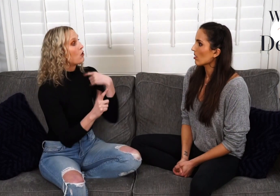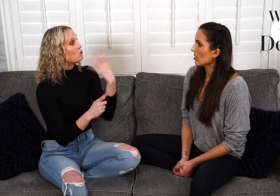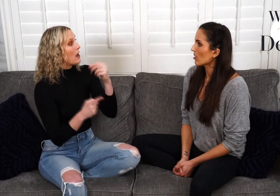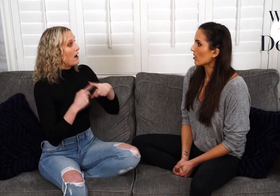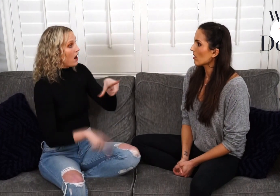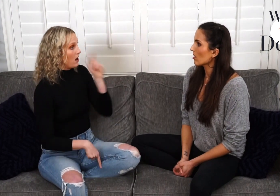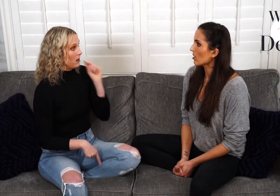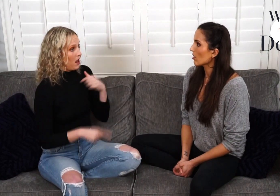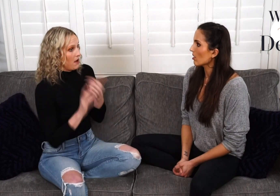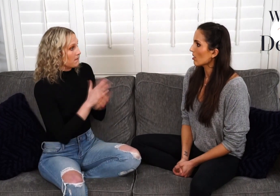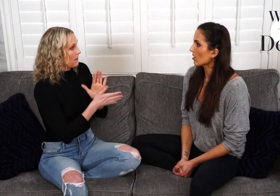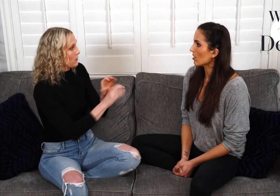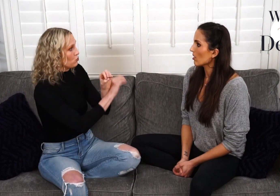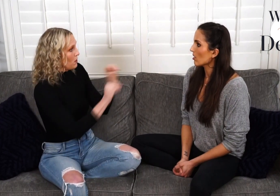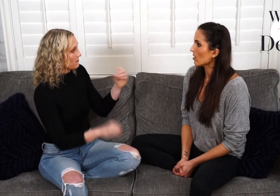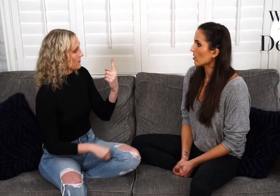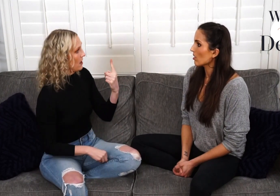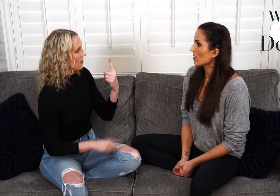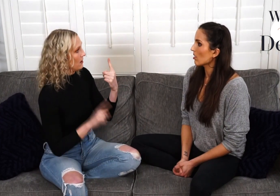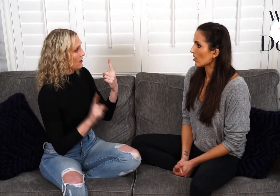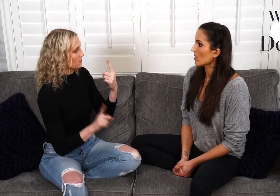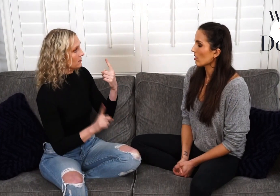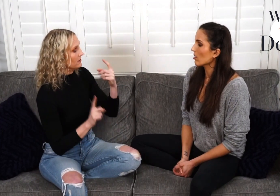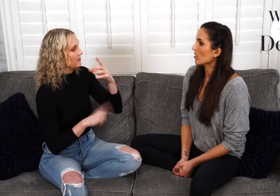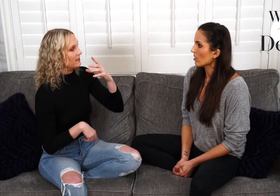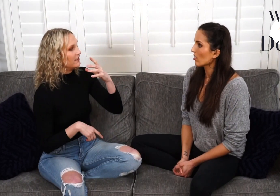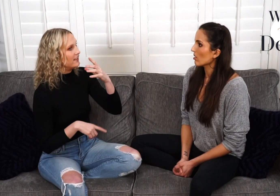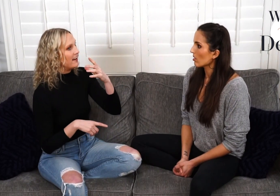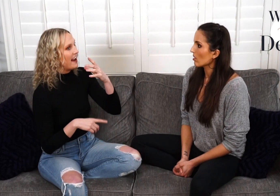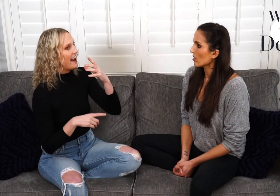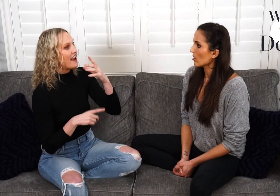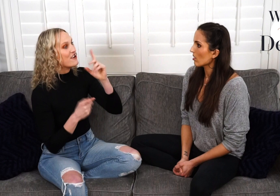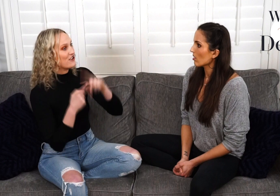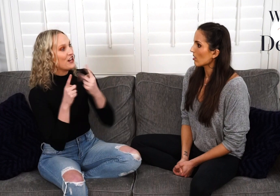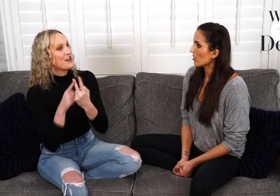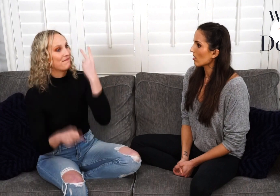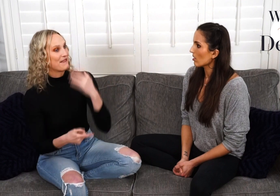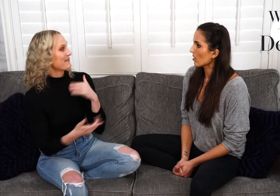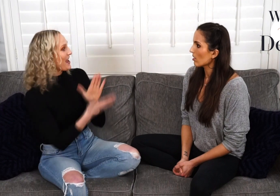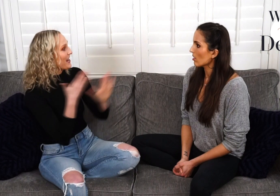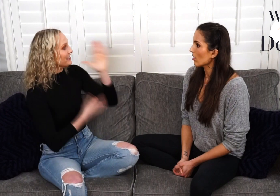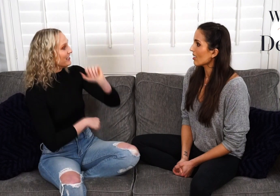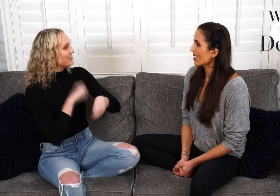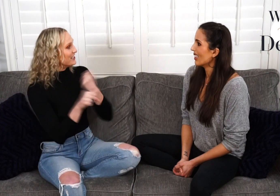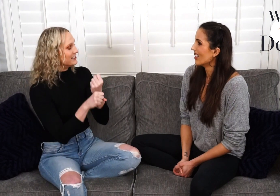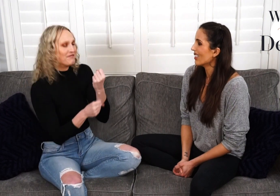I went to Gallaudet University, and I literally became a nobody and looking back in my college years,